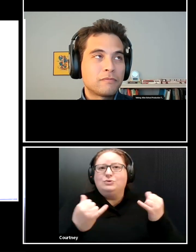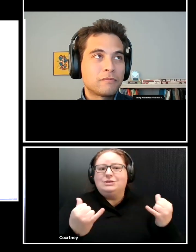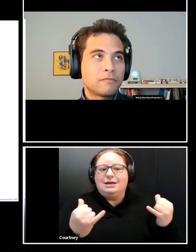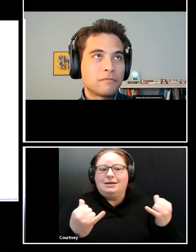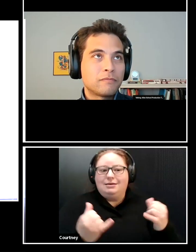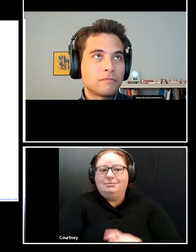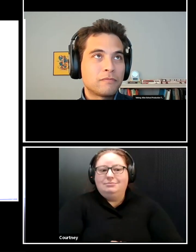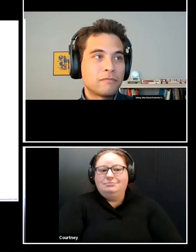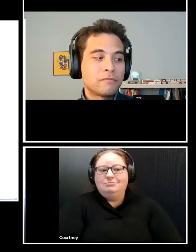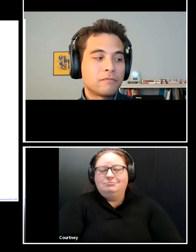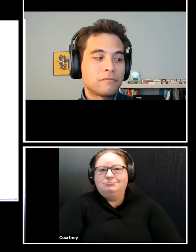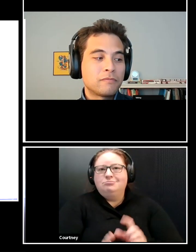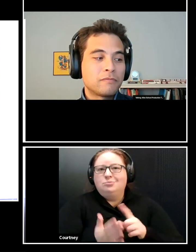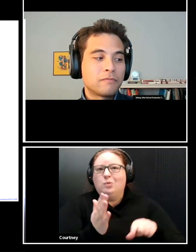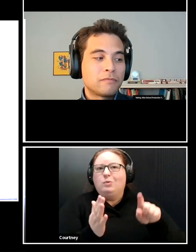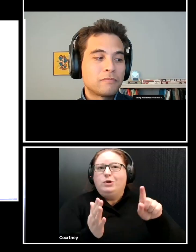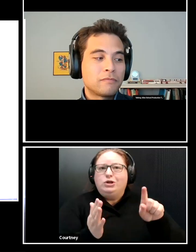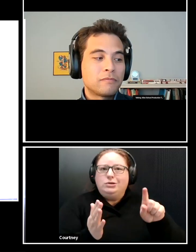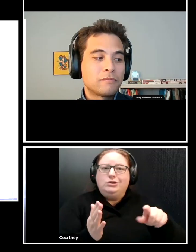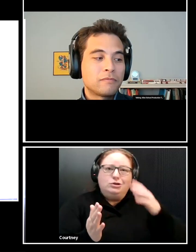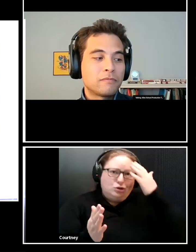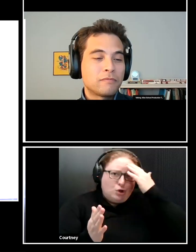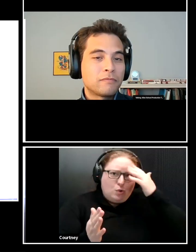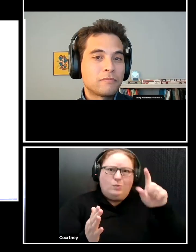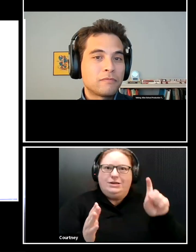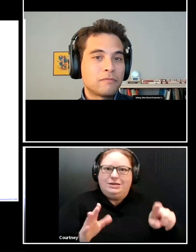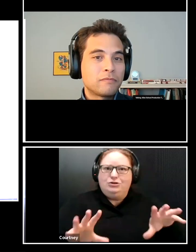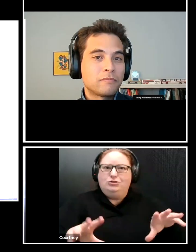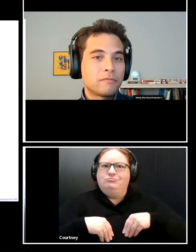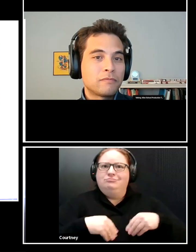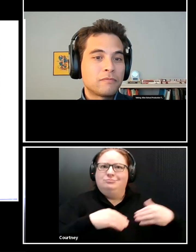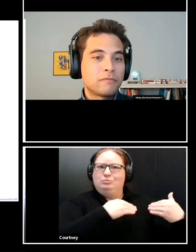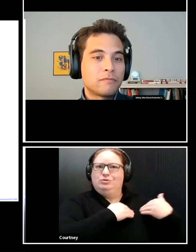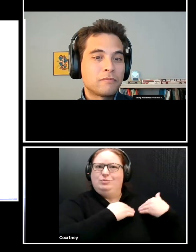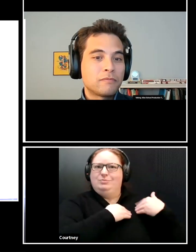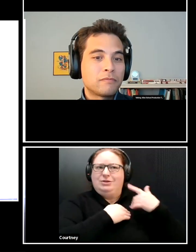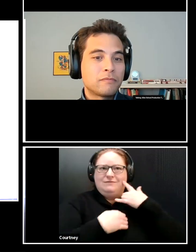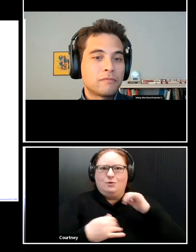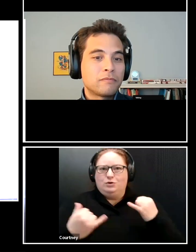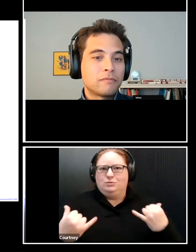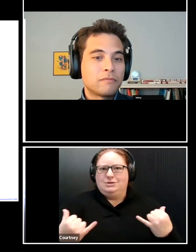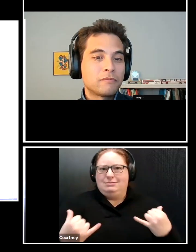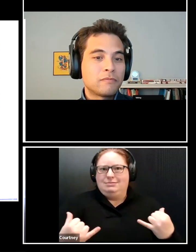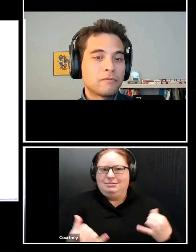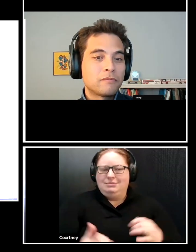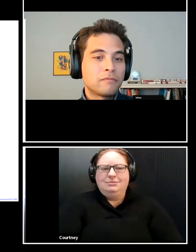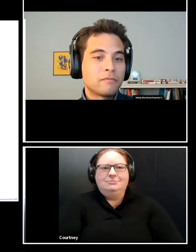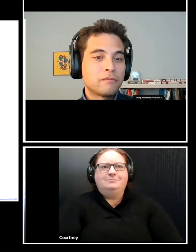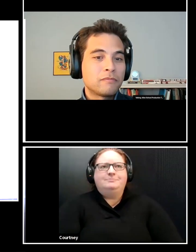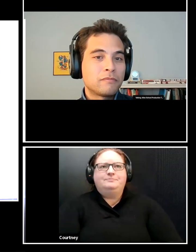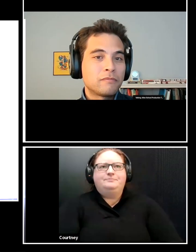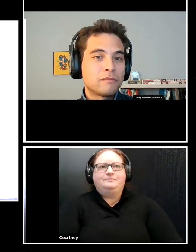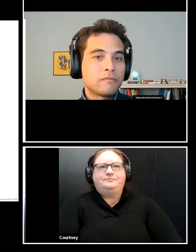um and what we know we need to take responsibility for today. Um so this is a non-answer to your